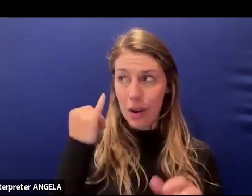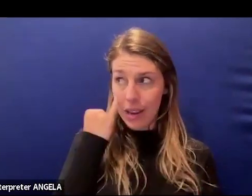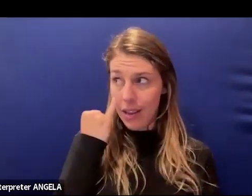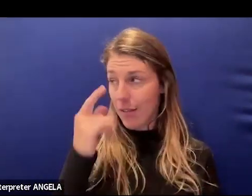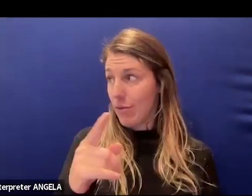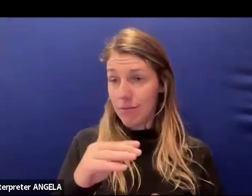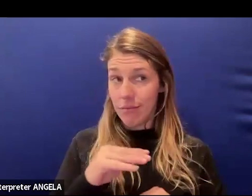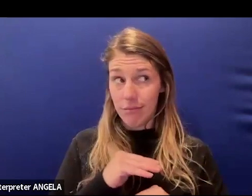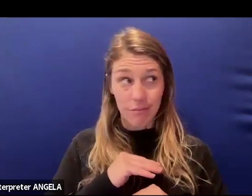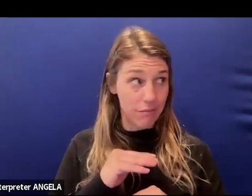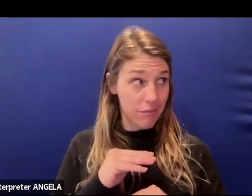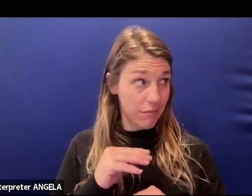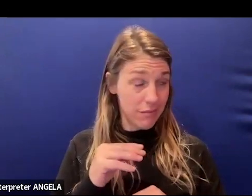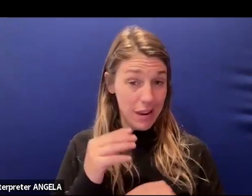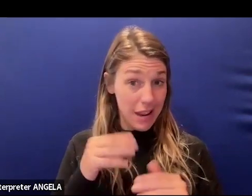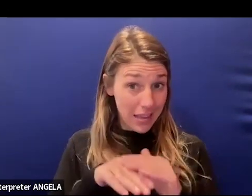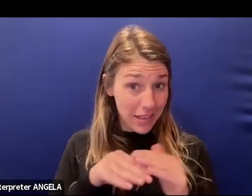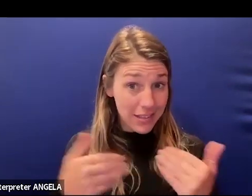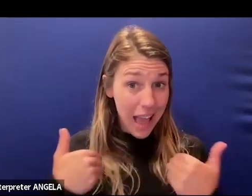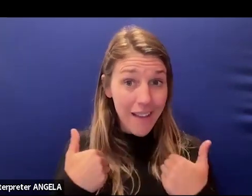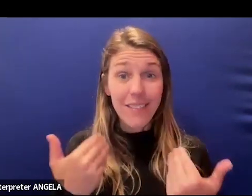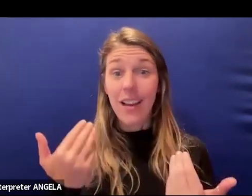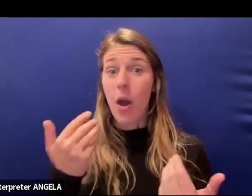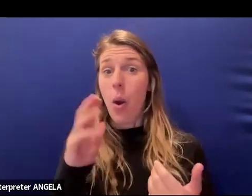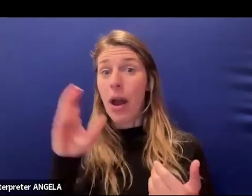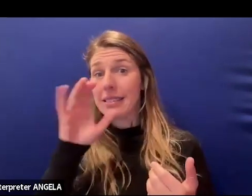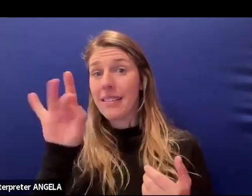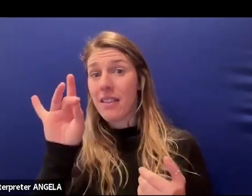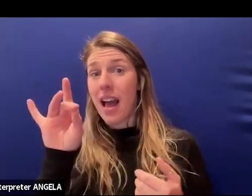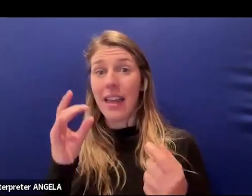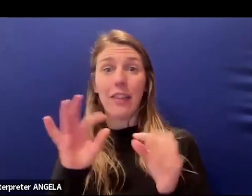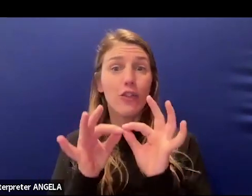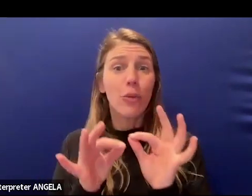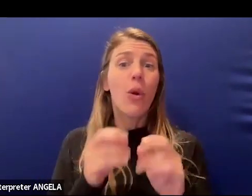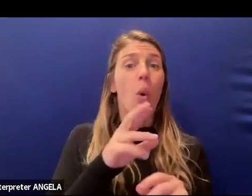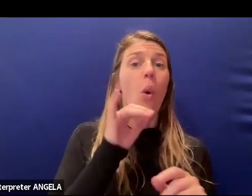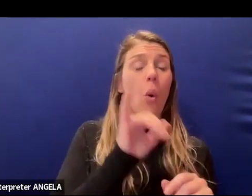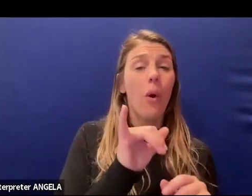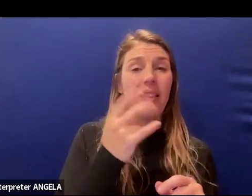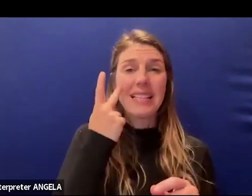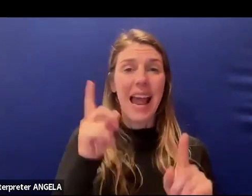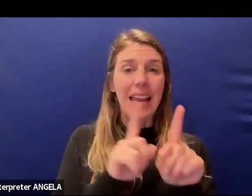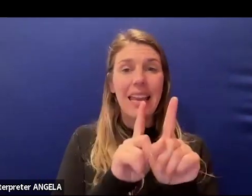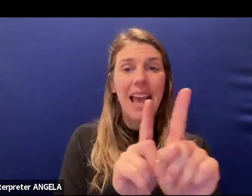whether their needs are going to be met, or not knowing how they're going to go find the sign language interpreter. Or the sighted guide that they might need